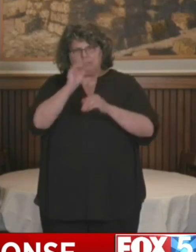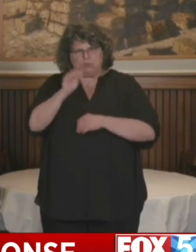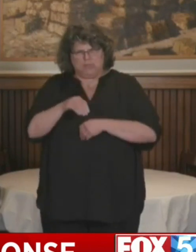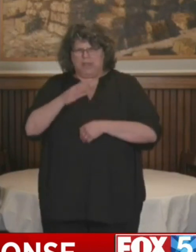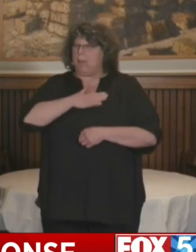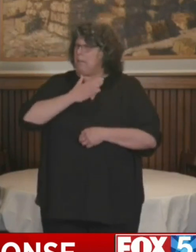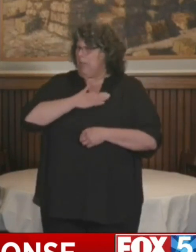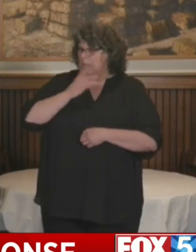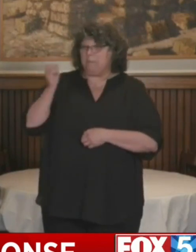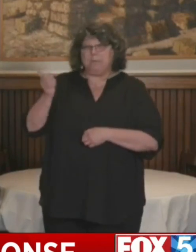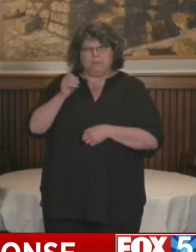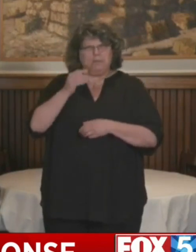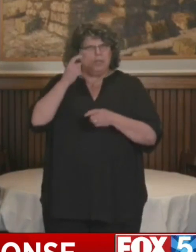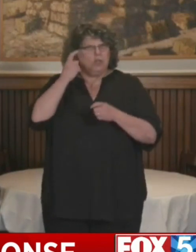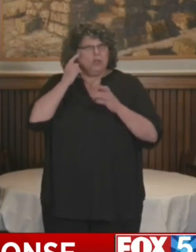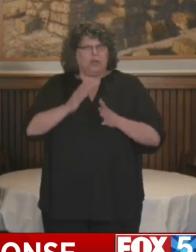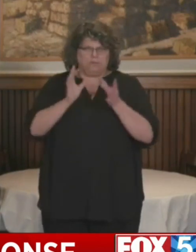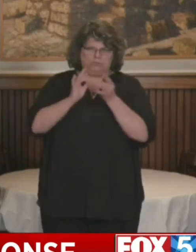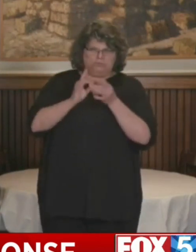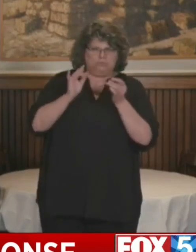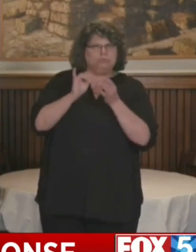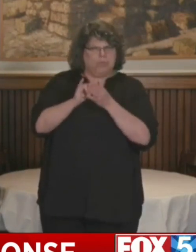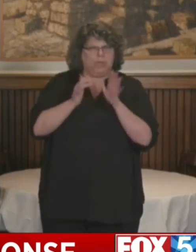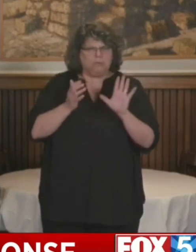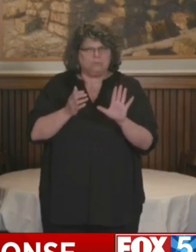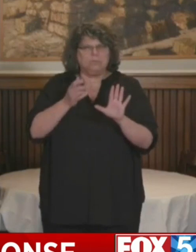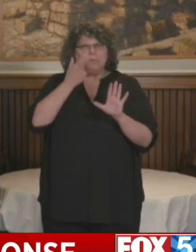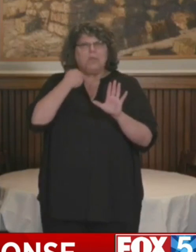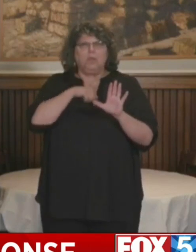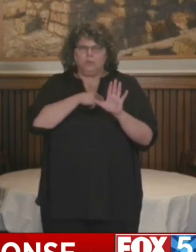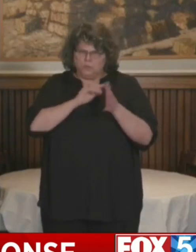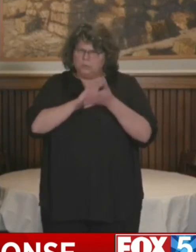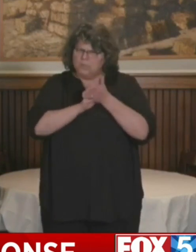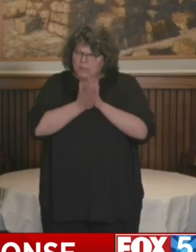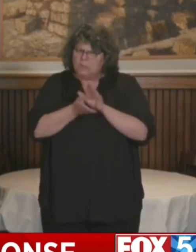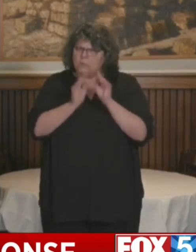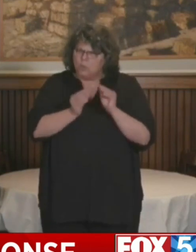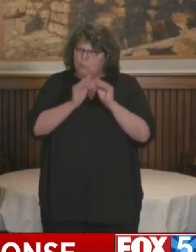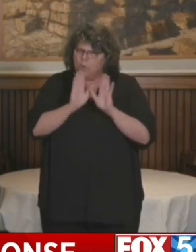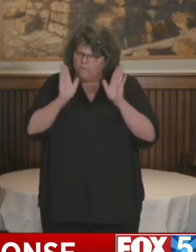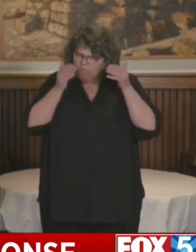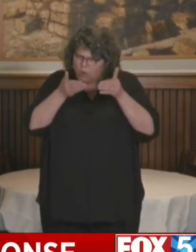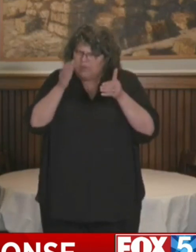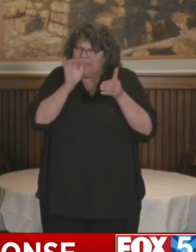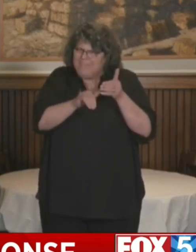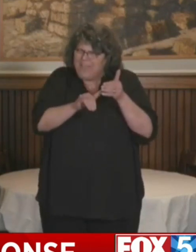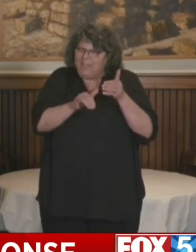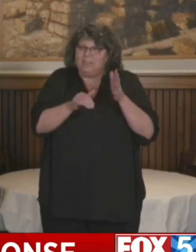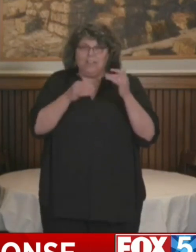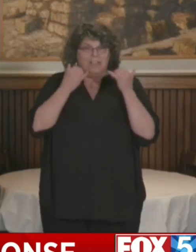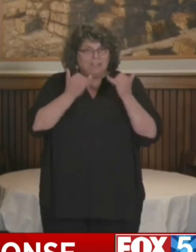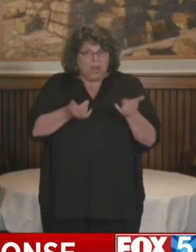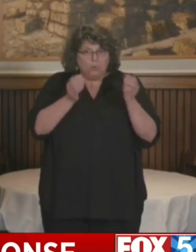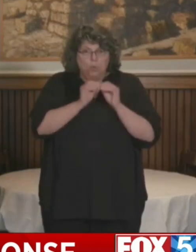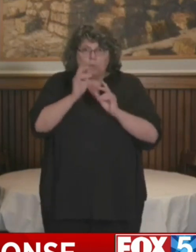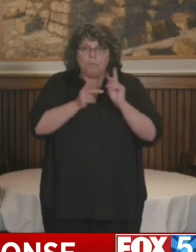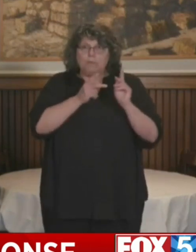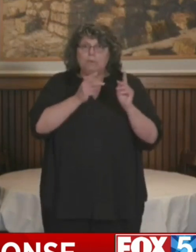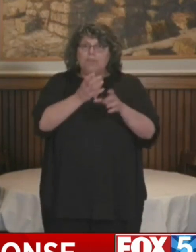THE GOVERNOR MENTIONED OUR TEST POSITIVITY RATE OF LESS THAN 8%. AND I'M GLAD THE GOVERNOR WENT THROUGH SOME DESCRIPTION OF THAT TEST